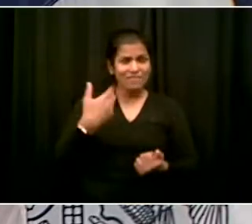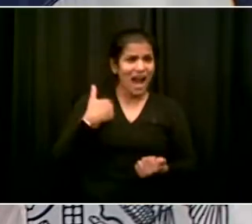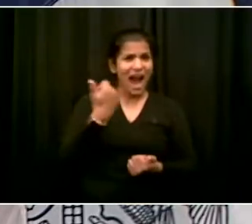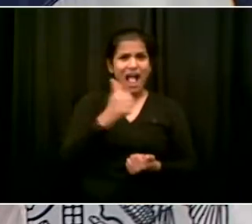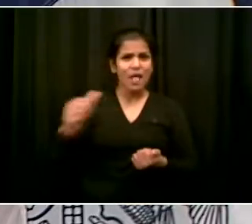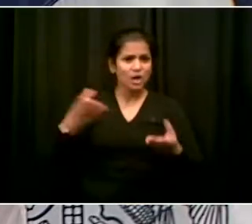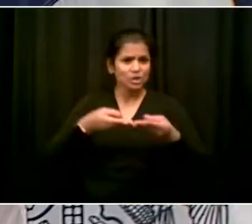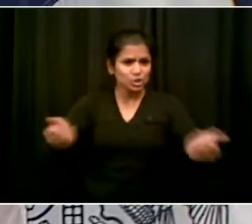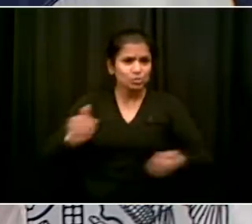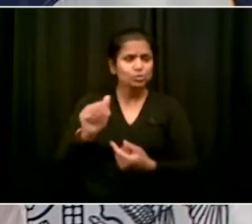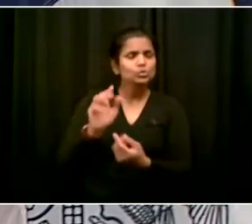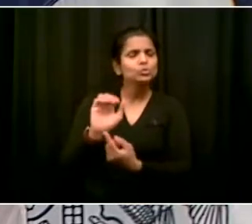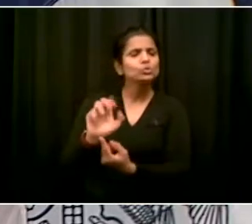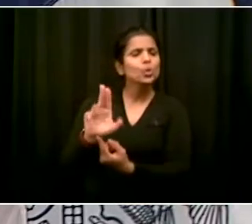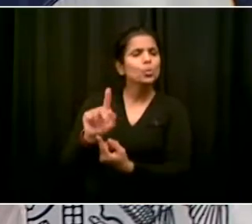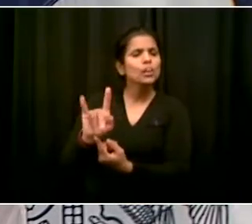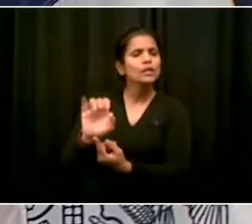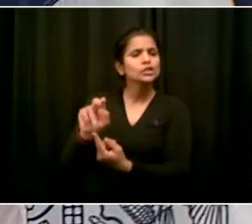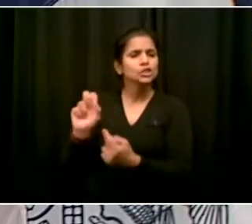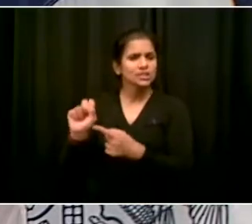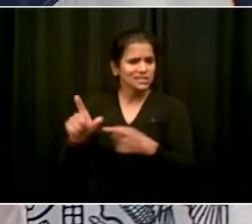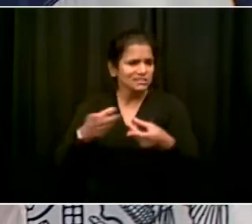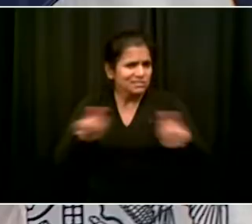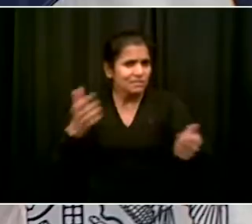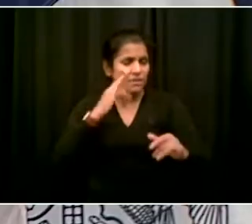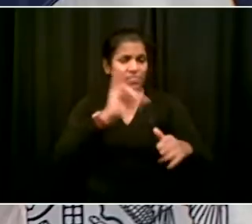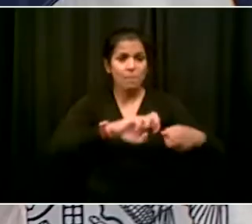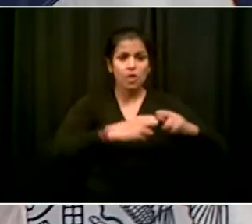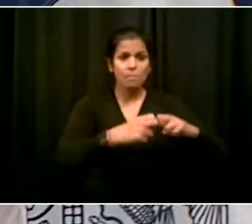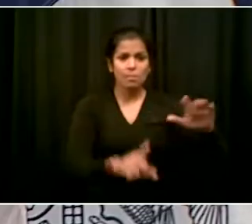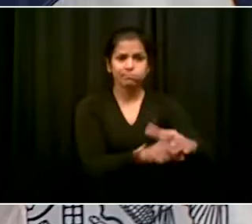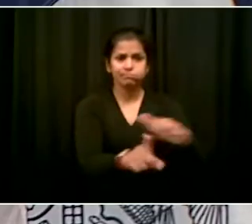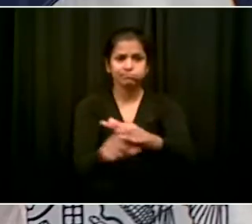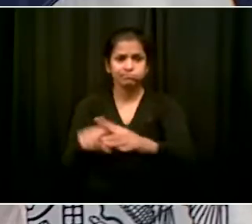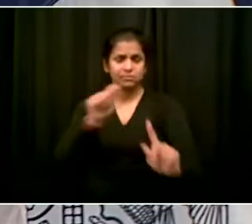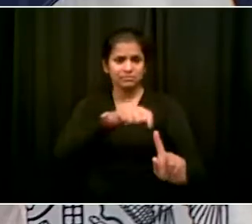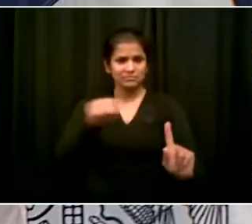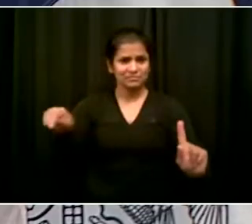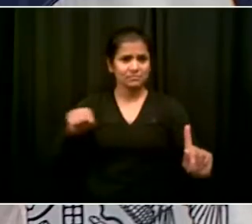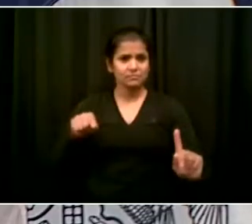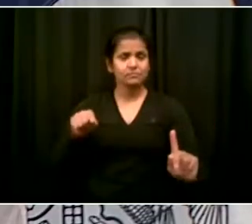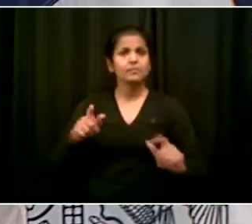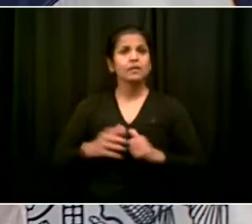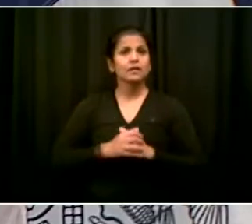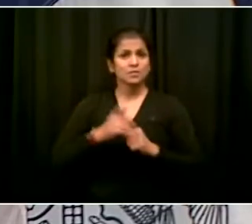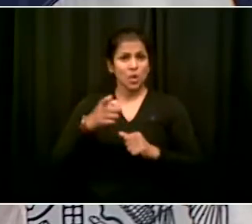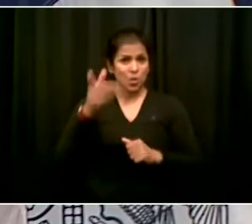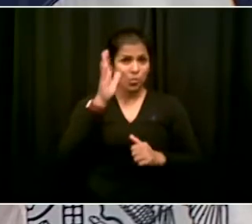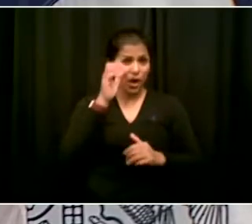EXCEPT CREATE A PAPER TRAIL. ULTIMATELY I WANTED TO KNOW, ARE THERE ANY CONCRETE SOLUTIONS THAT THE CITY IS S